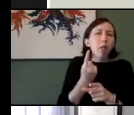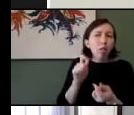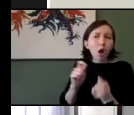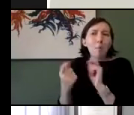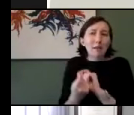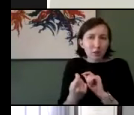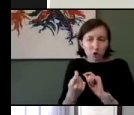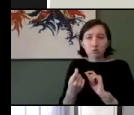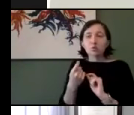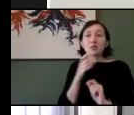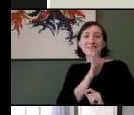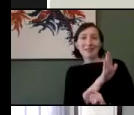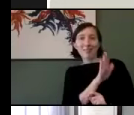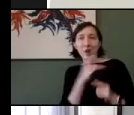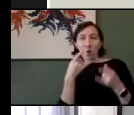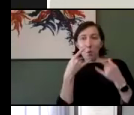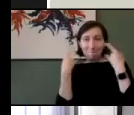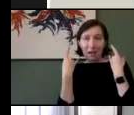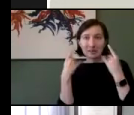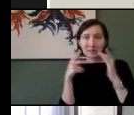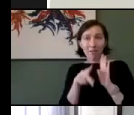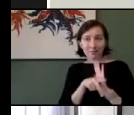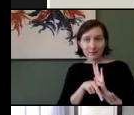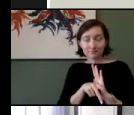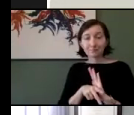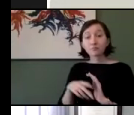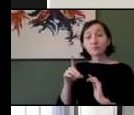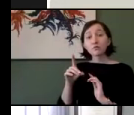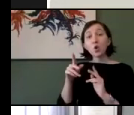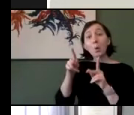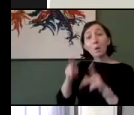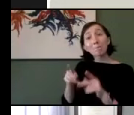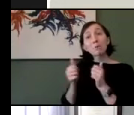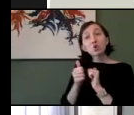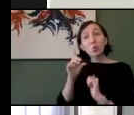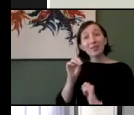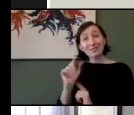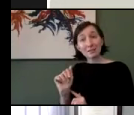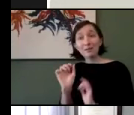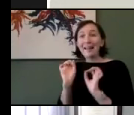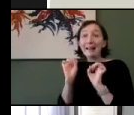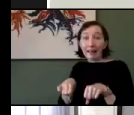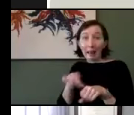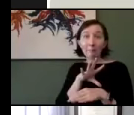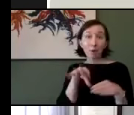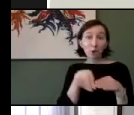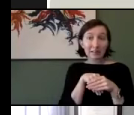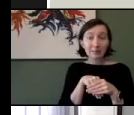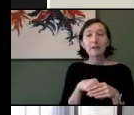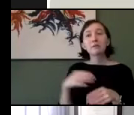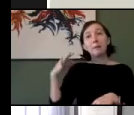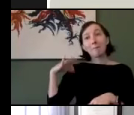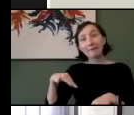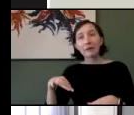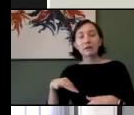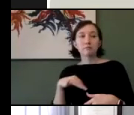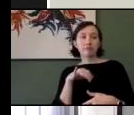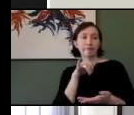with a disability can benefit from the services offered.